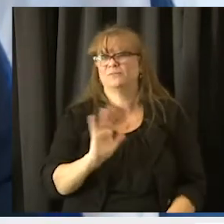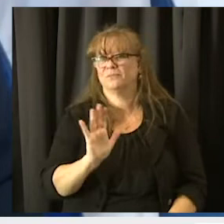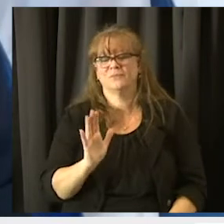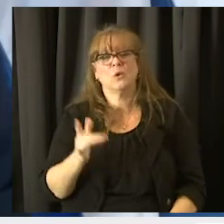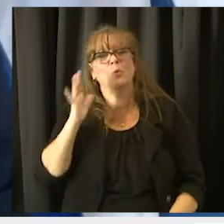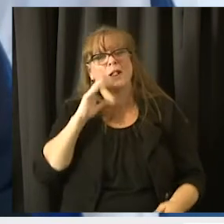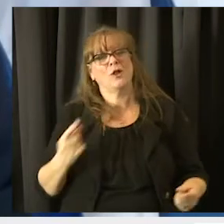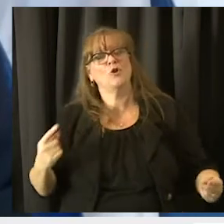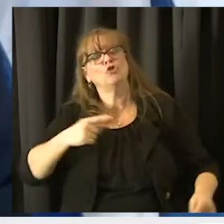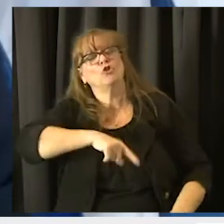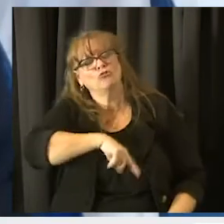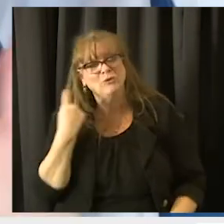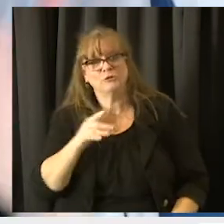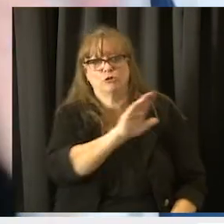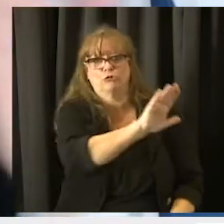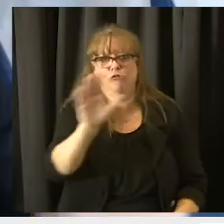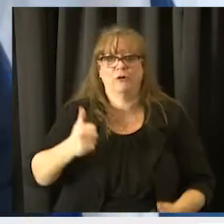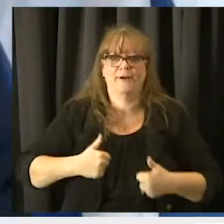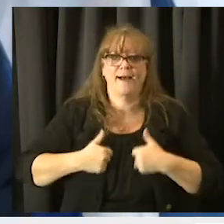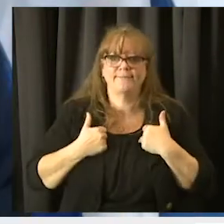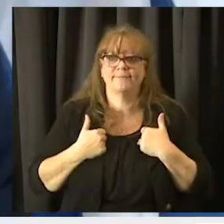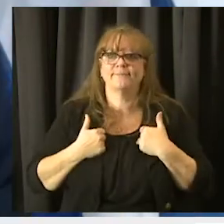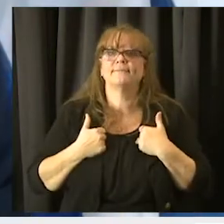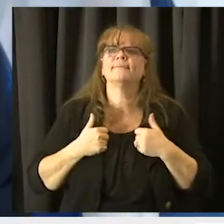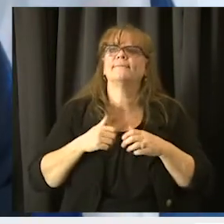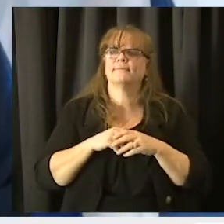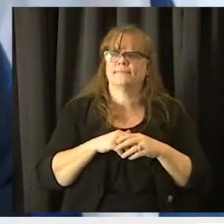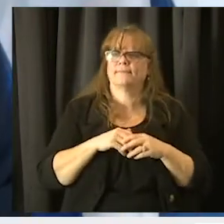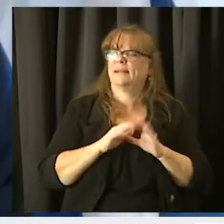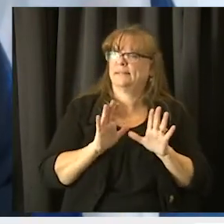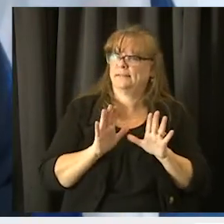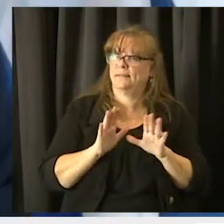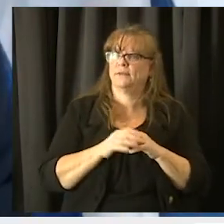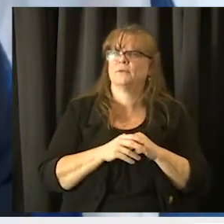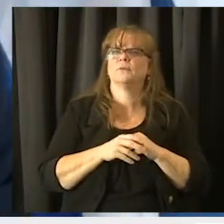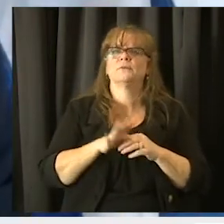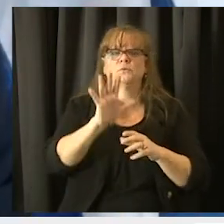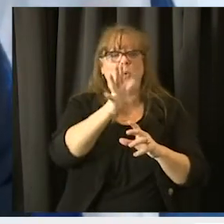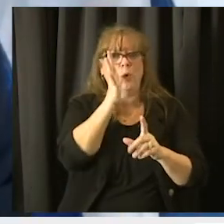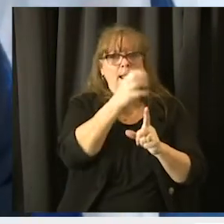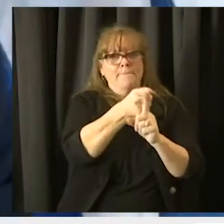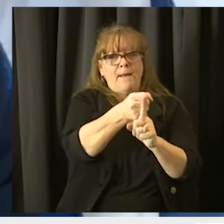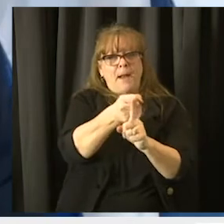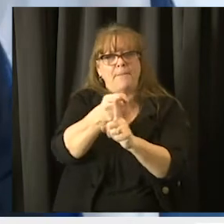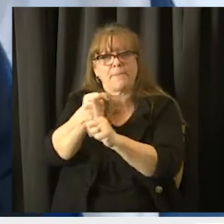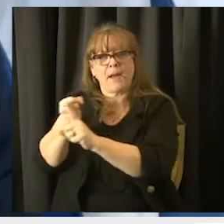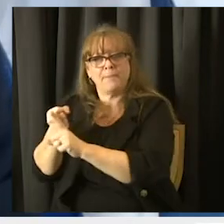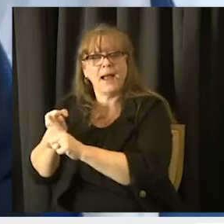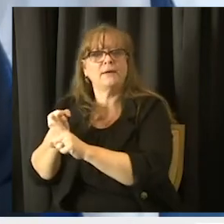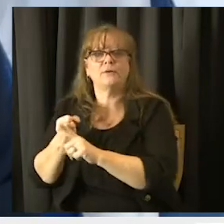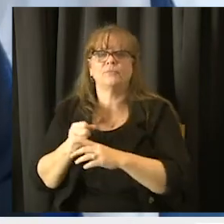to uh enjoy that after you've been vaccinated uh it's really the end is in sight so avoid parties